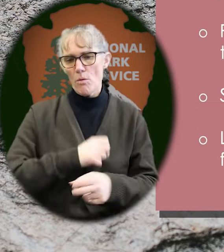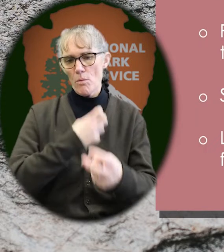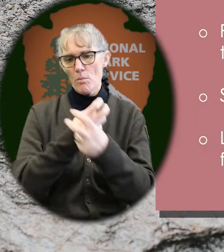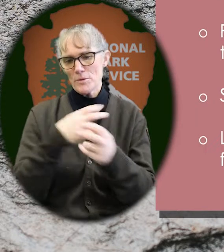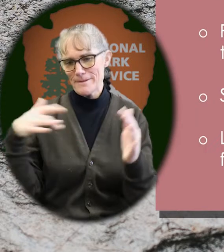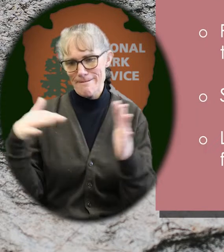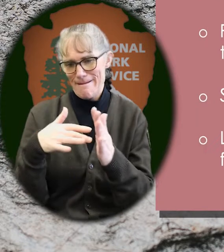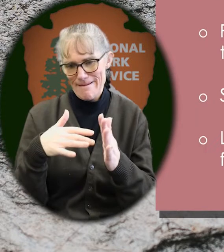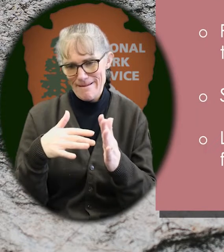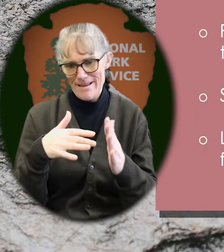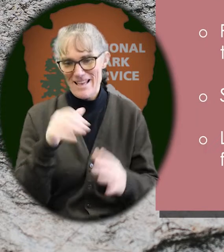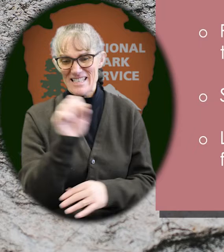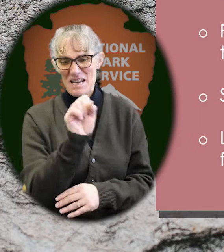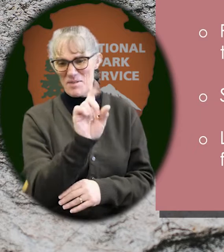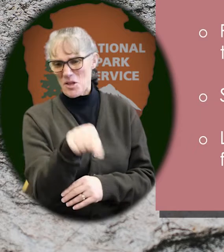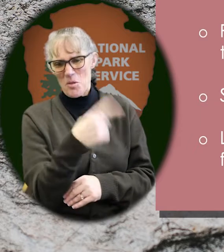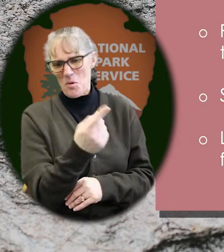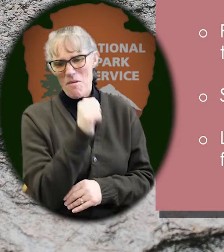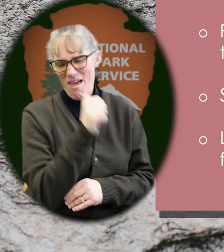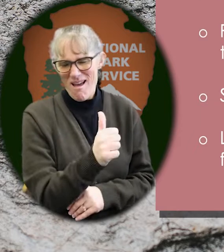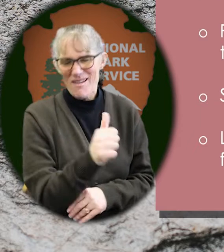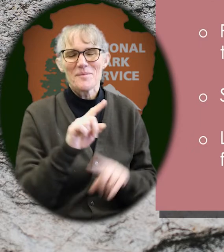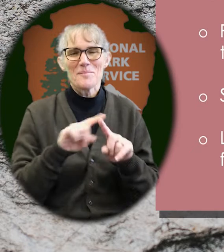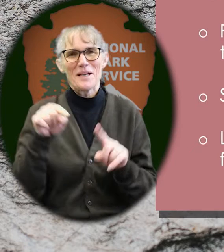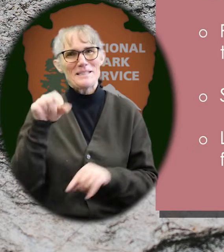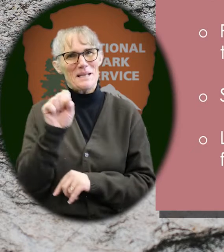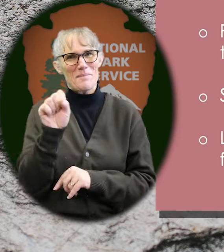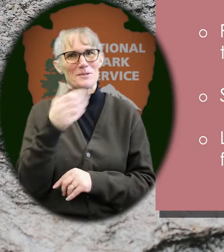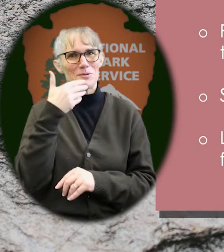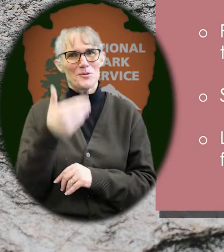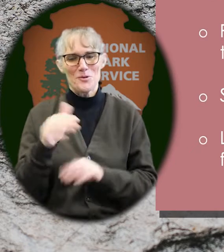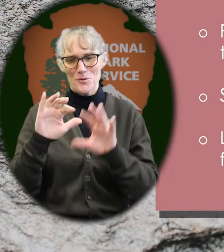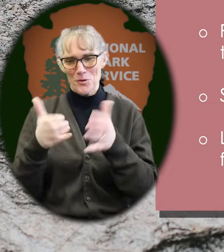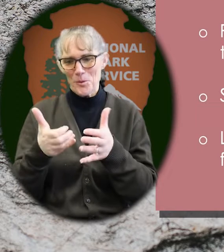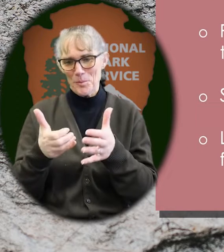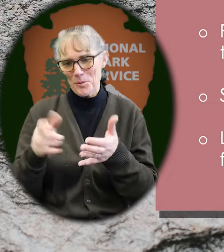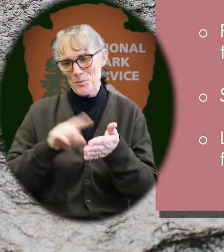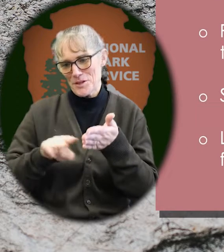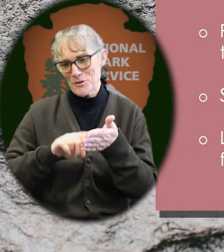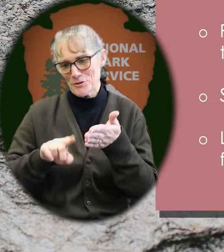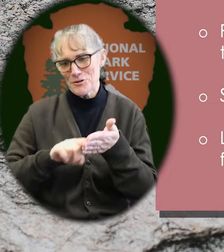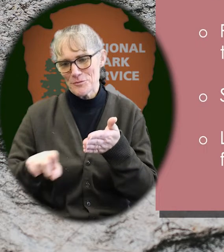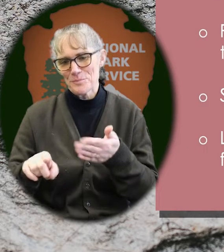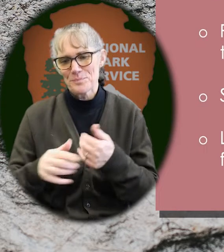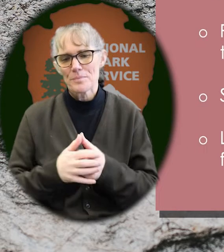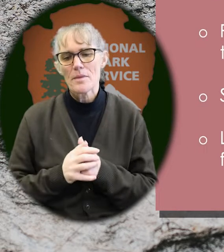So, it's not unique to the Stenomylines, but this is a good example of a group to do this kind of research on.